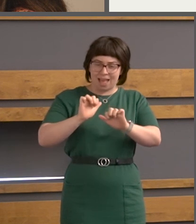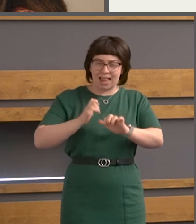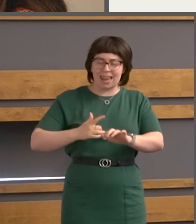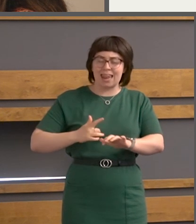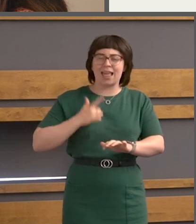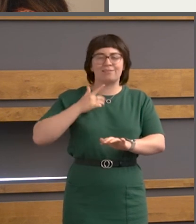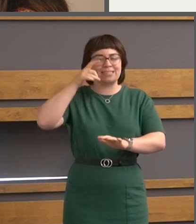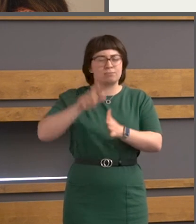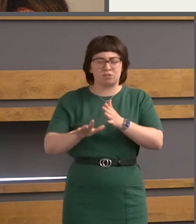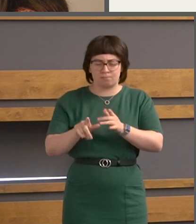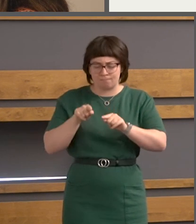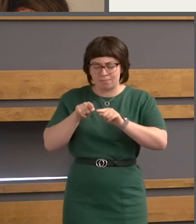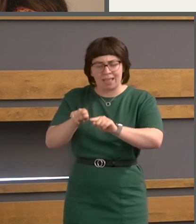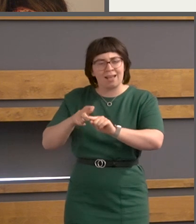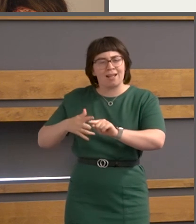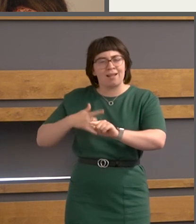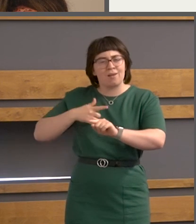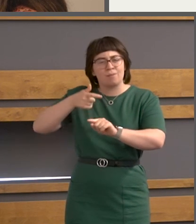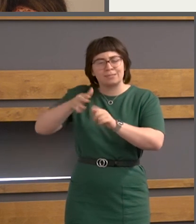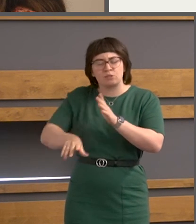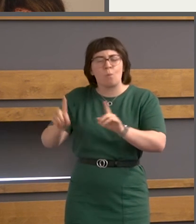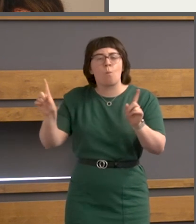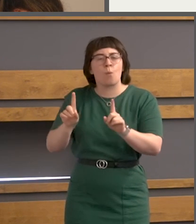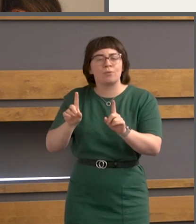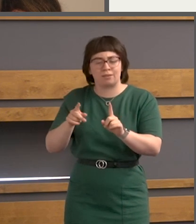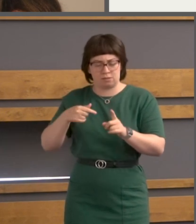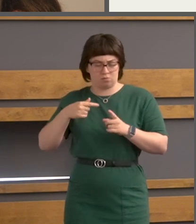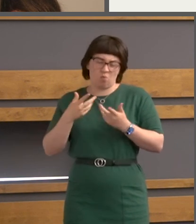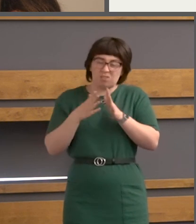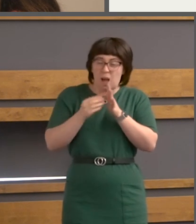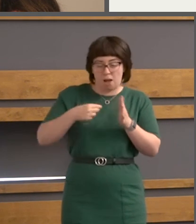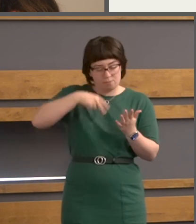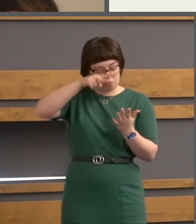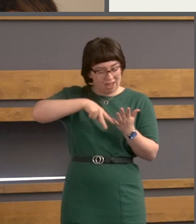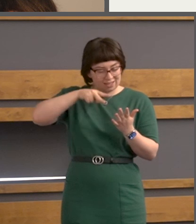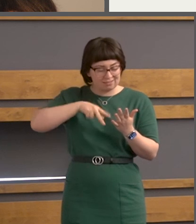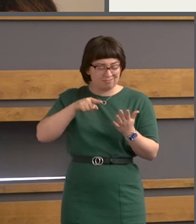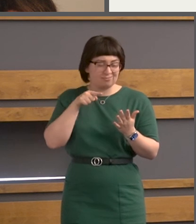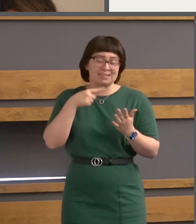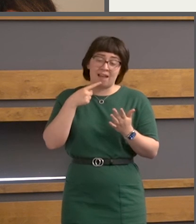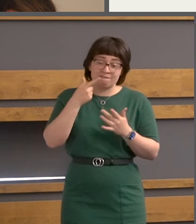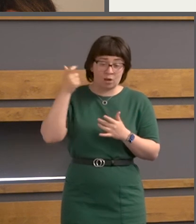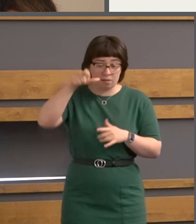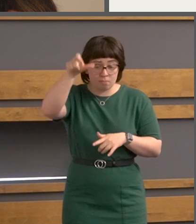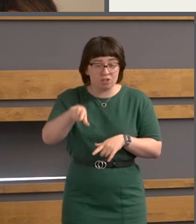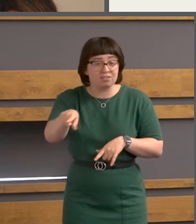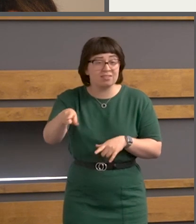What is that lived experience? And when I read that they might have been artisans who were removed from their craft,